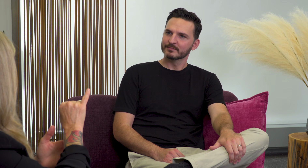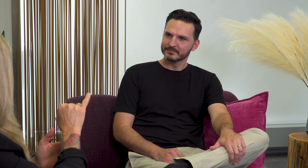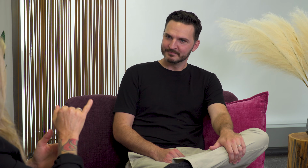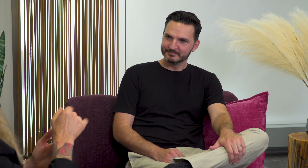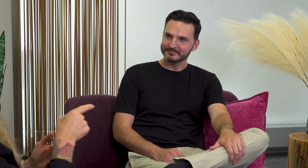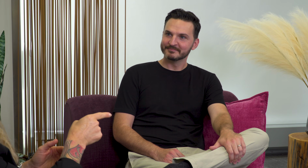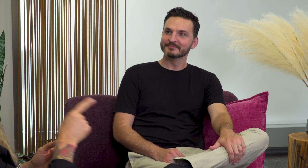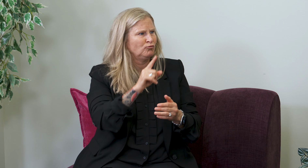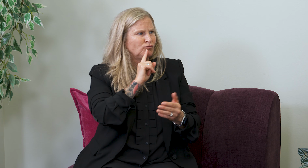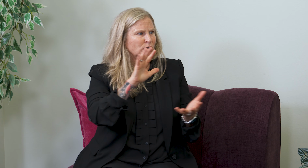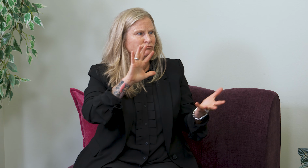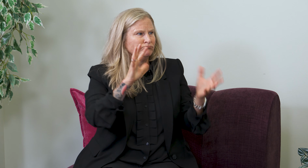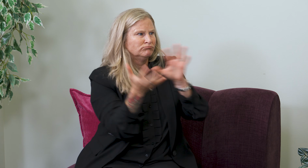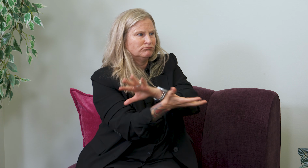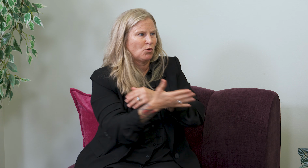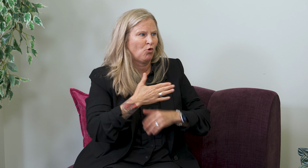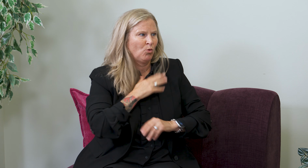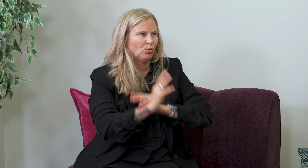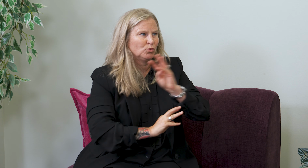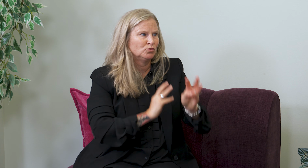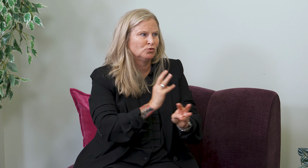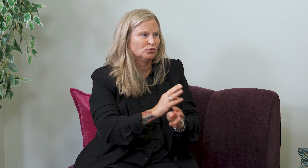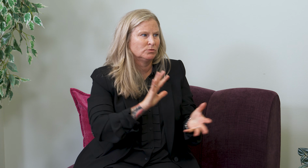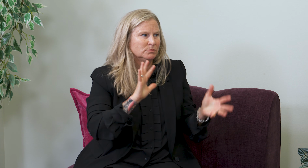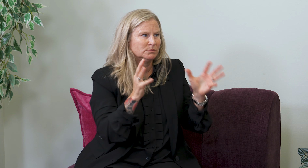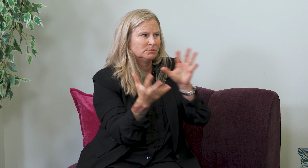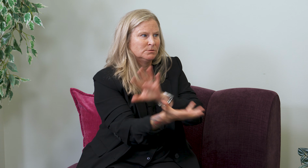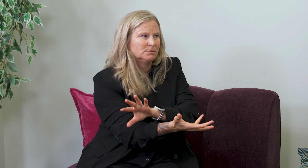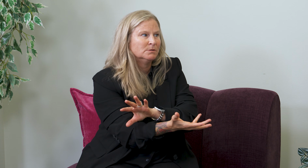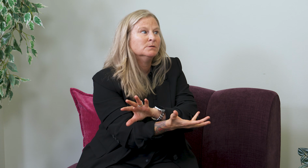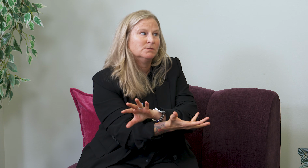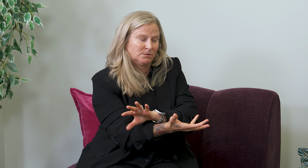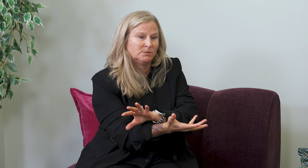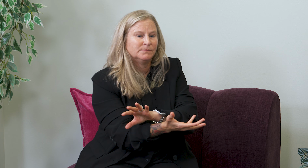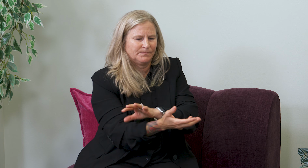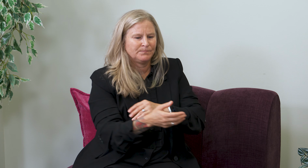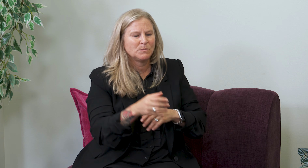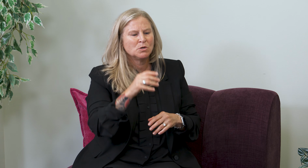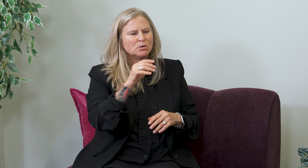We are facing things today, like AI, which is transforming the world as a whole.